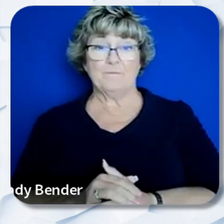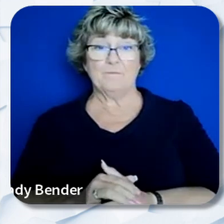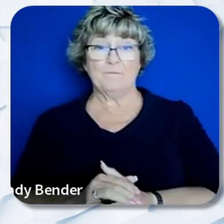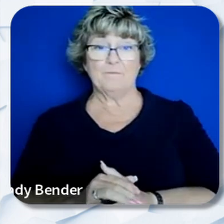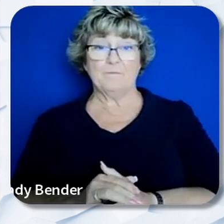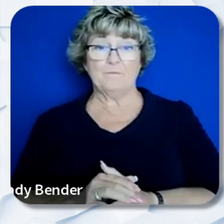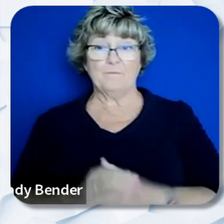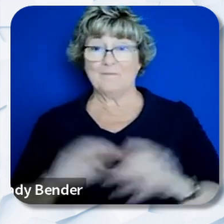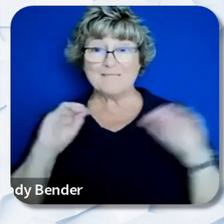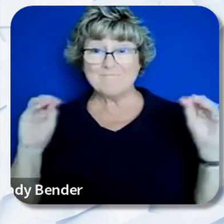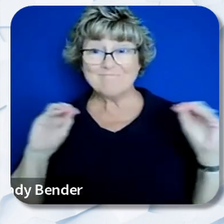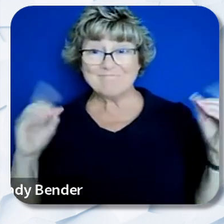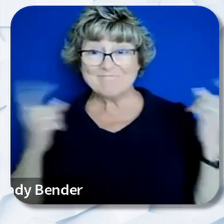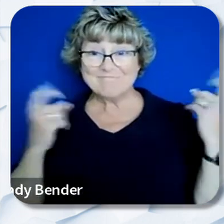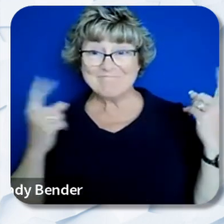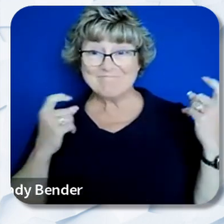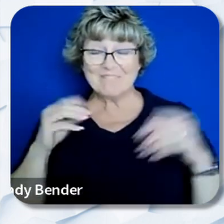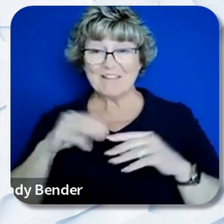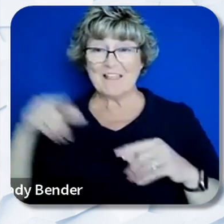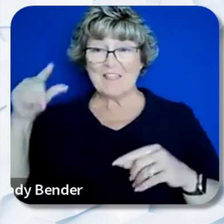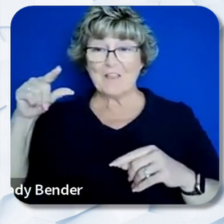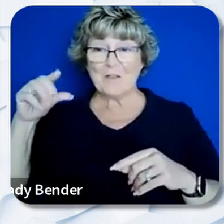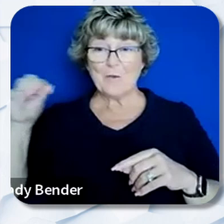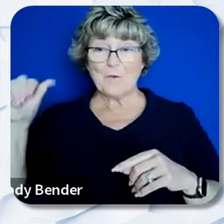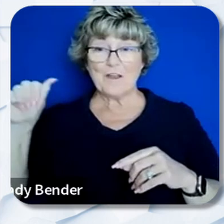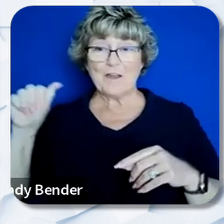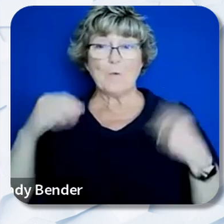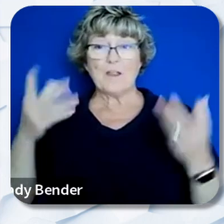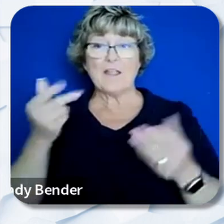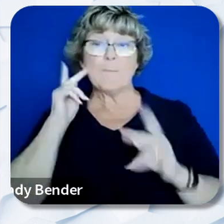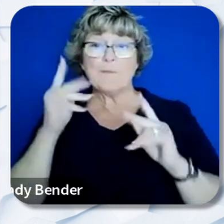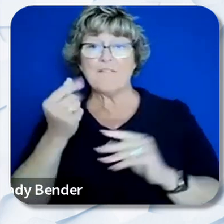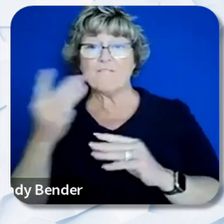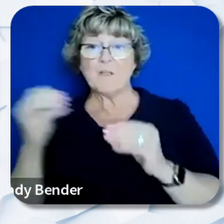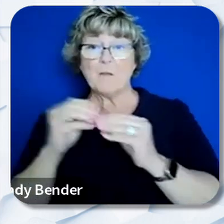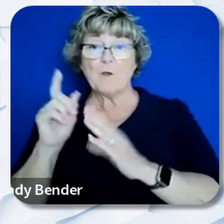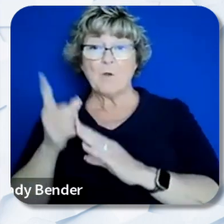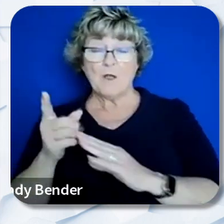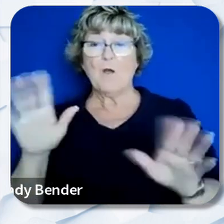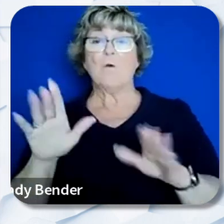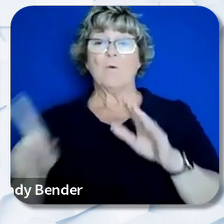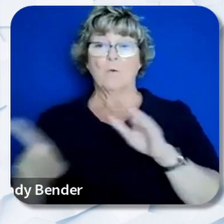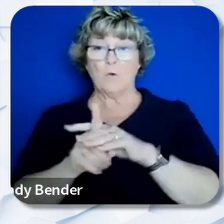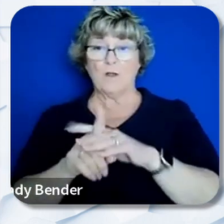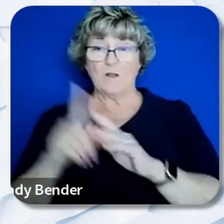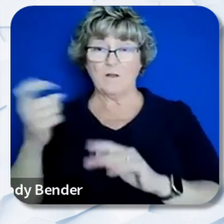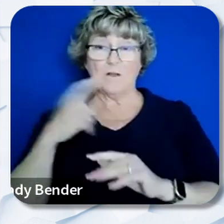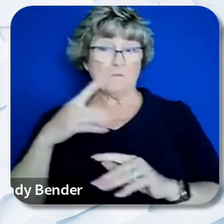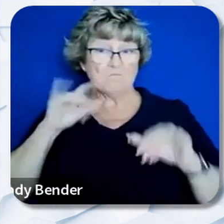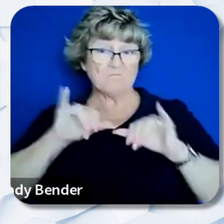open questions in the Q & A. So we'll give folks a few minutes if they have some more questions. One popped up so, but we'll stay as long as we want. But if you felt you've